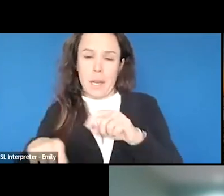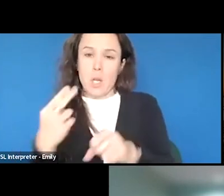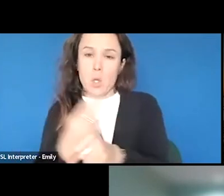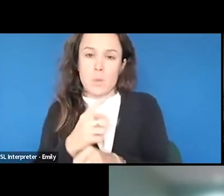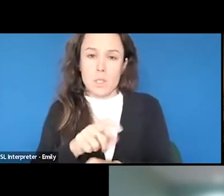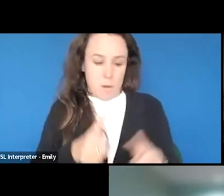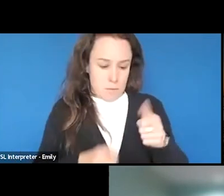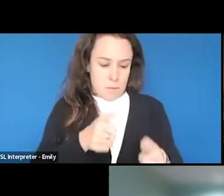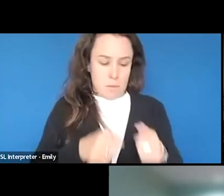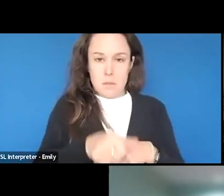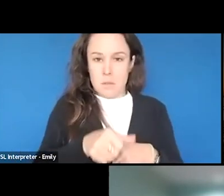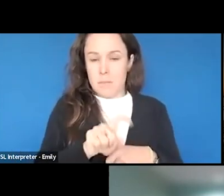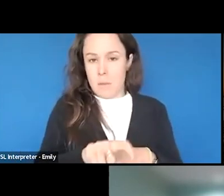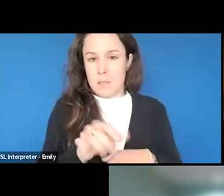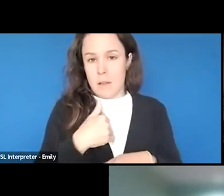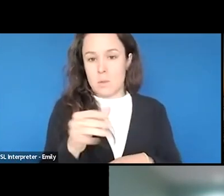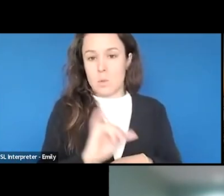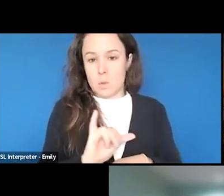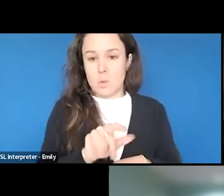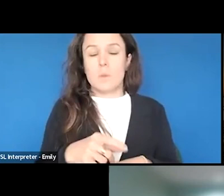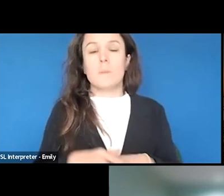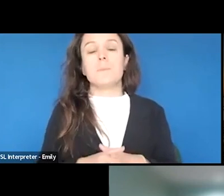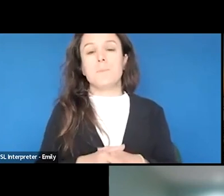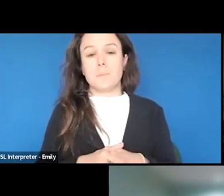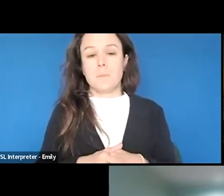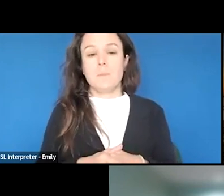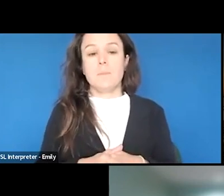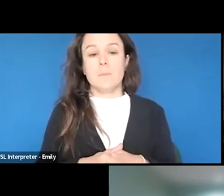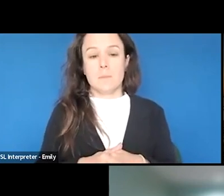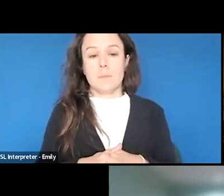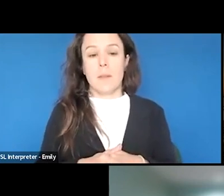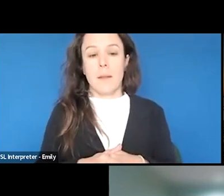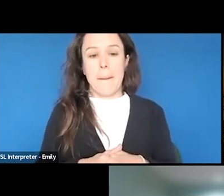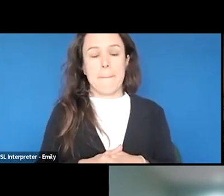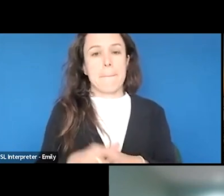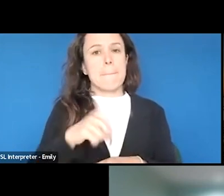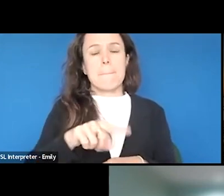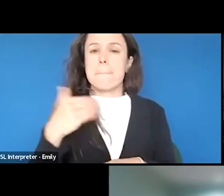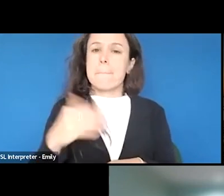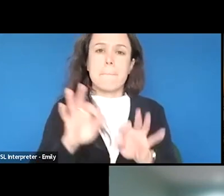and so visual interfaces that are rapid with low latency are extremely important but there